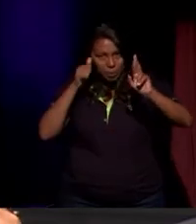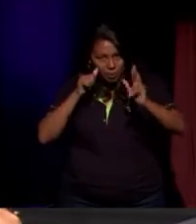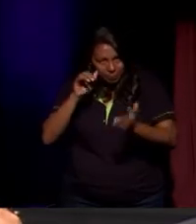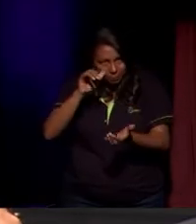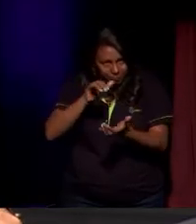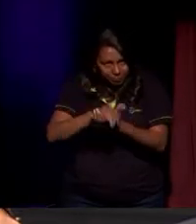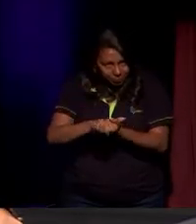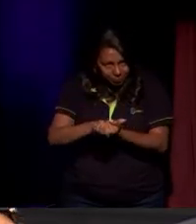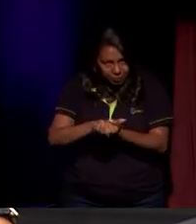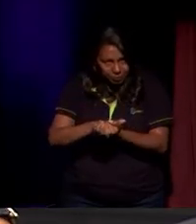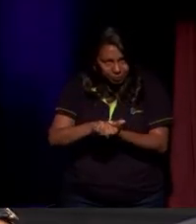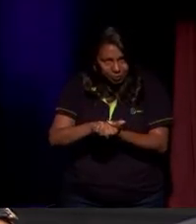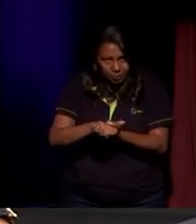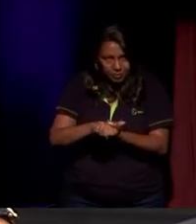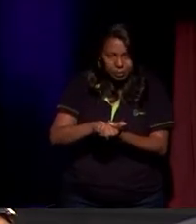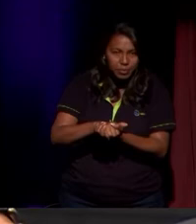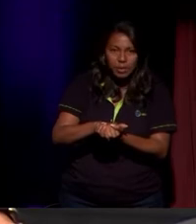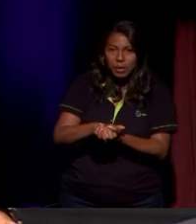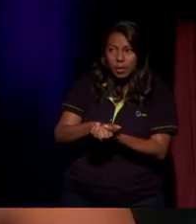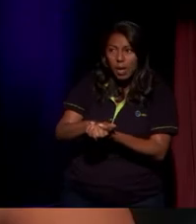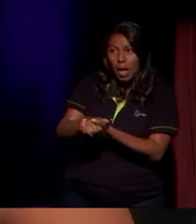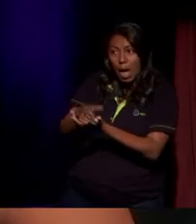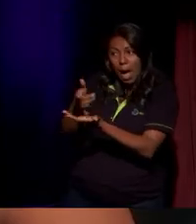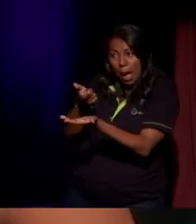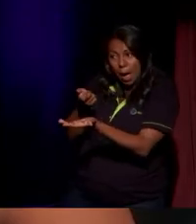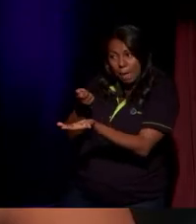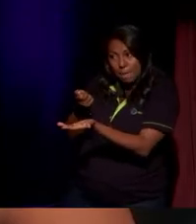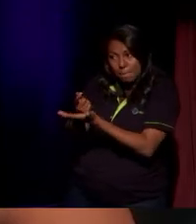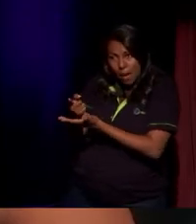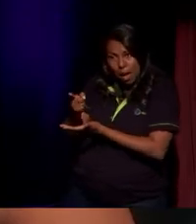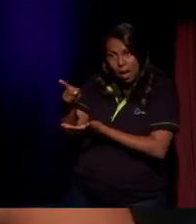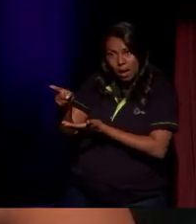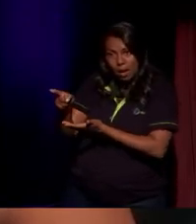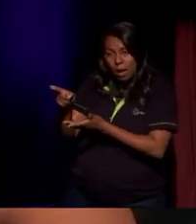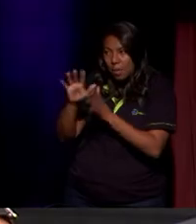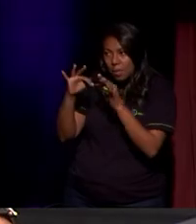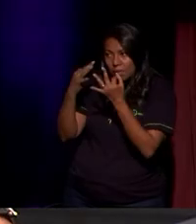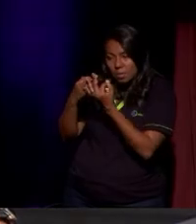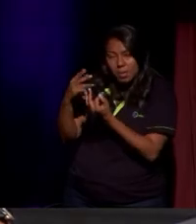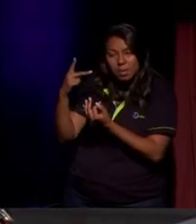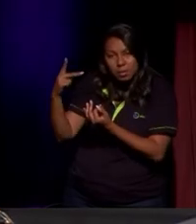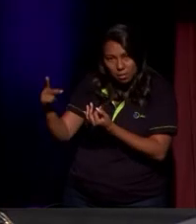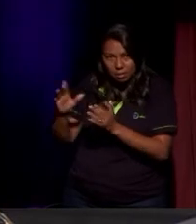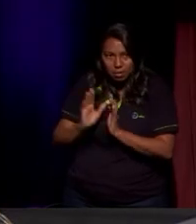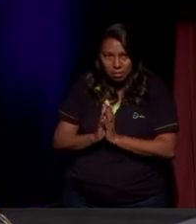The lobolo is paid for this woman, from the man's family to the woman's family.